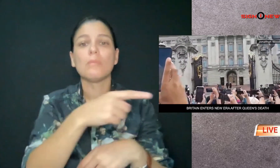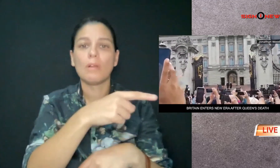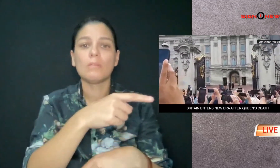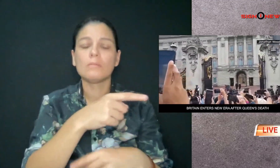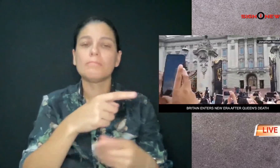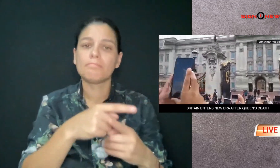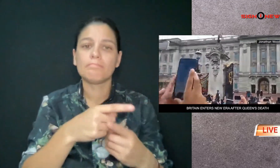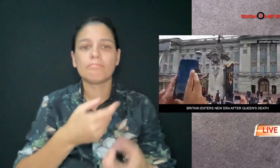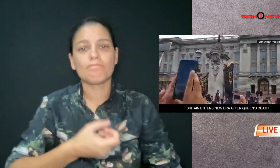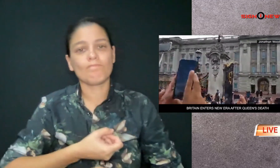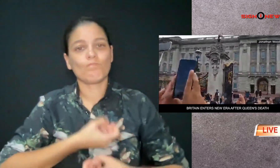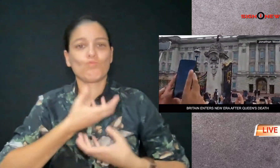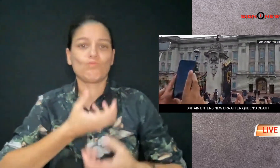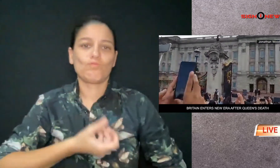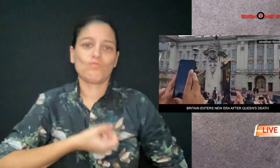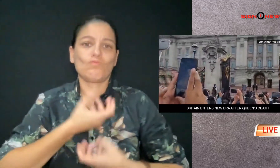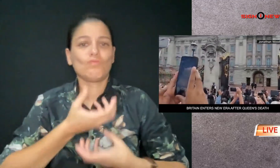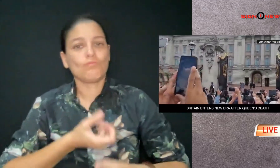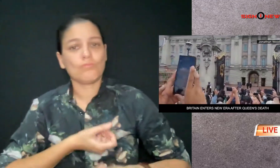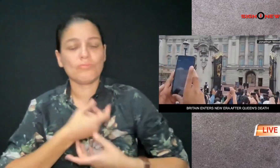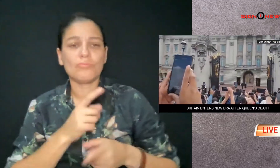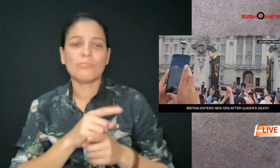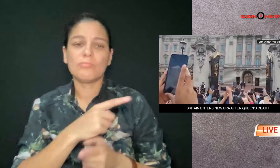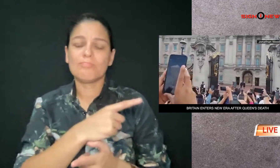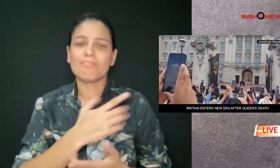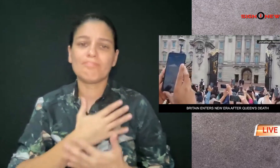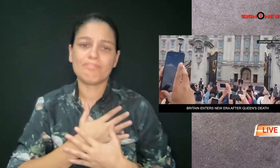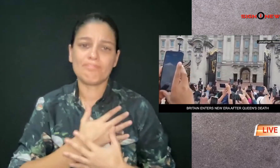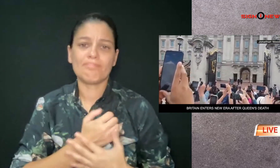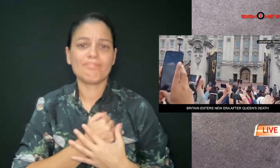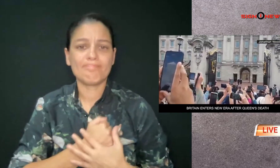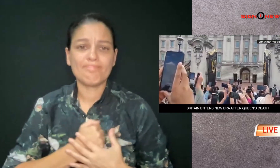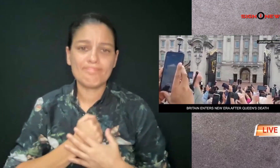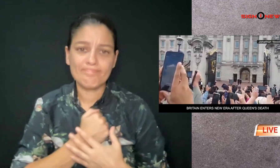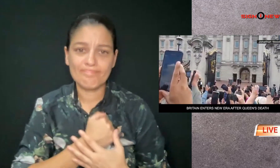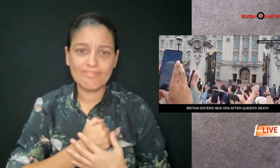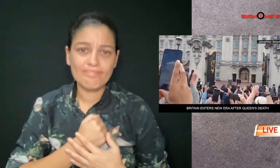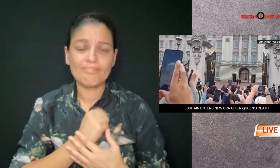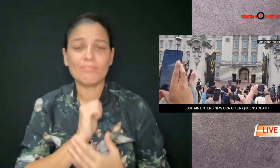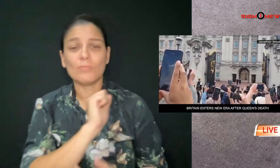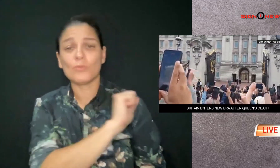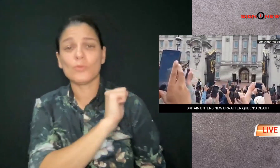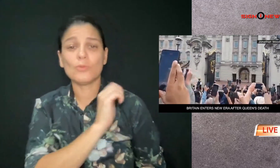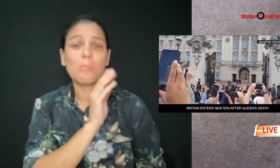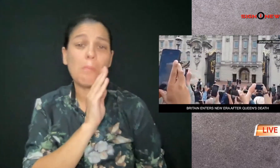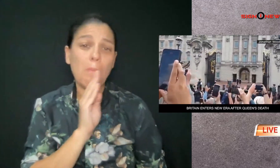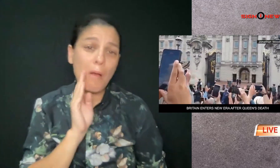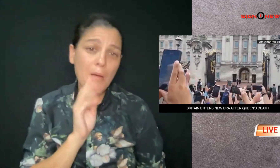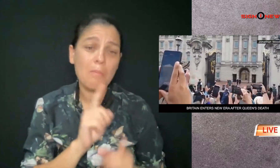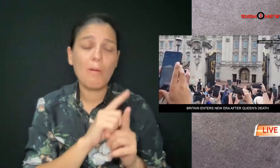in his speech a few hours later he started off by expressing his sorrow over Thursday's